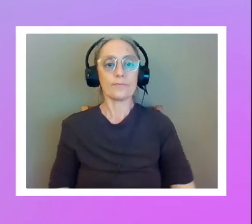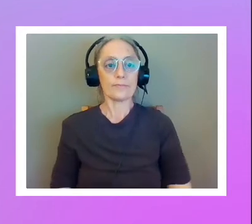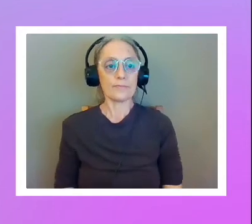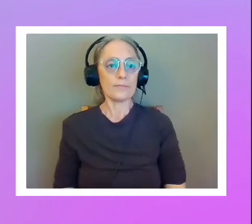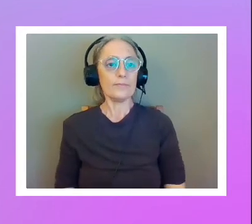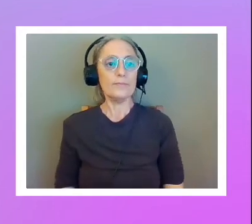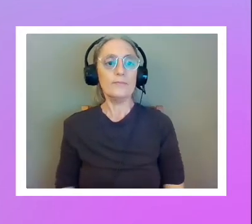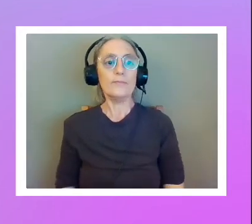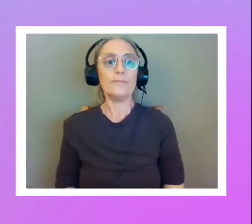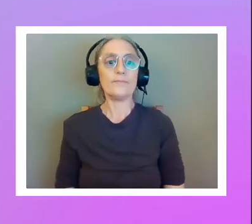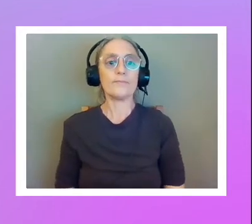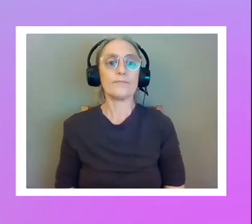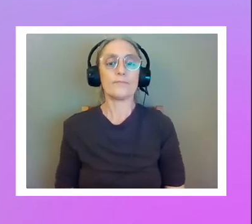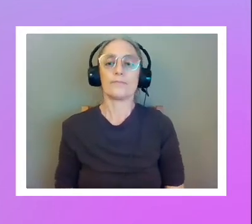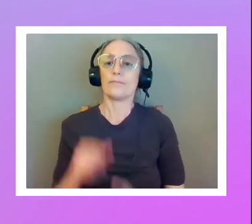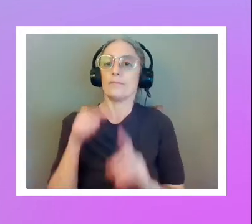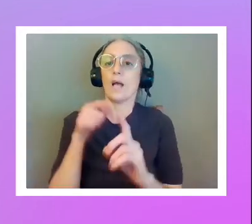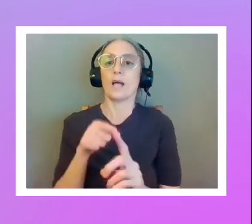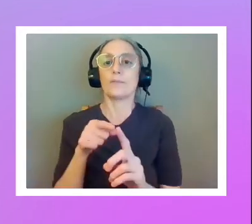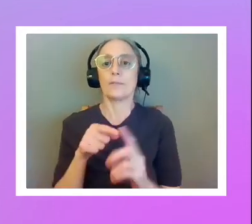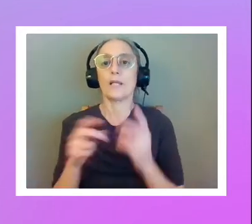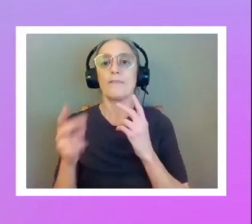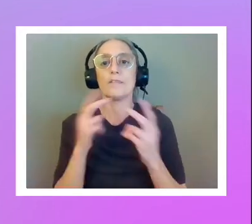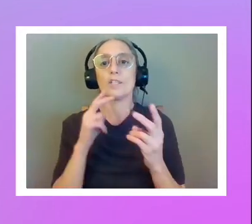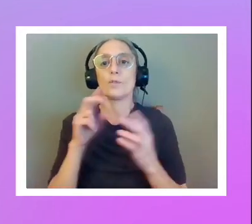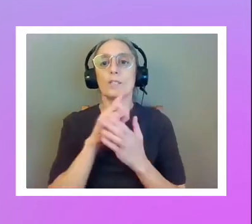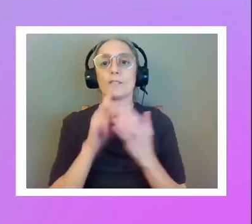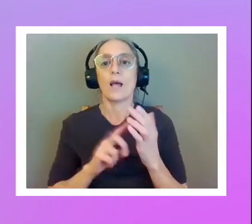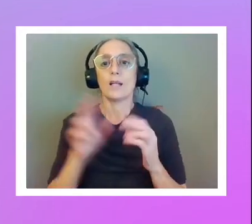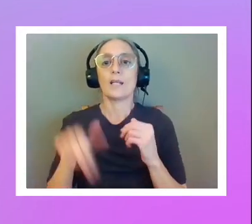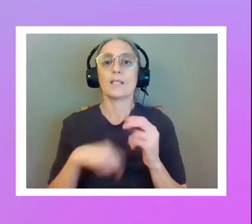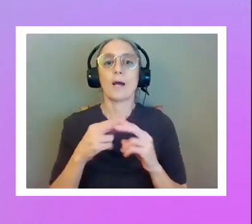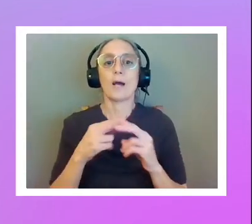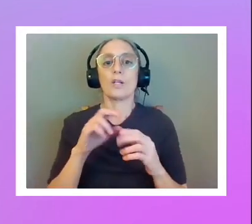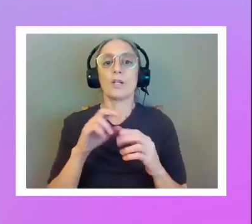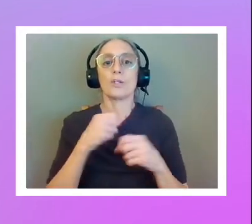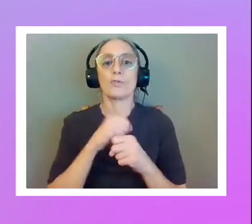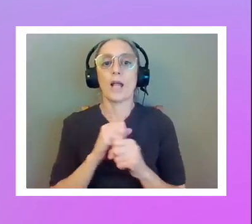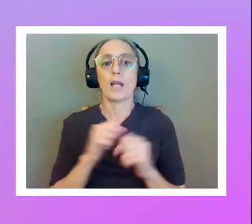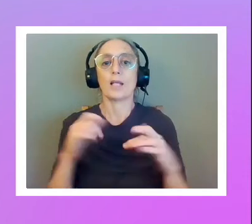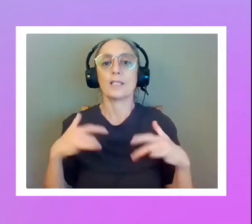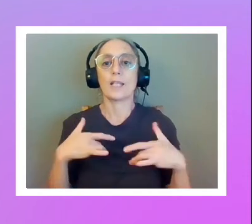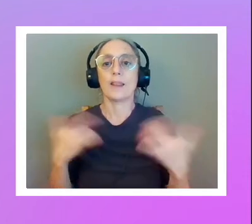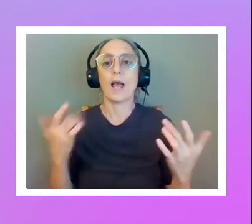Ultimately visual design is about creating delight for all your users.